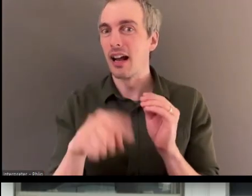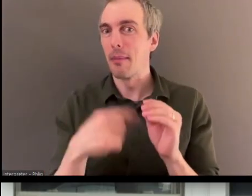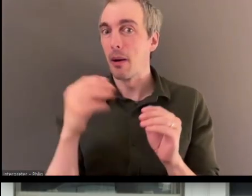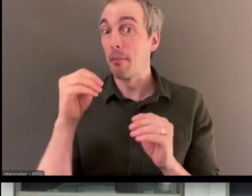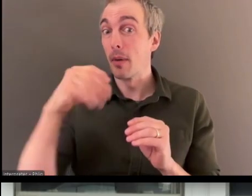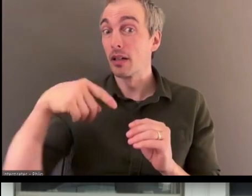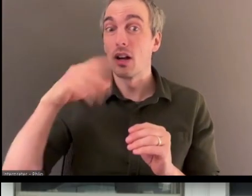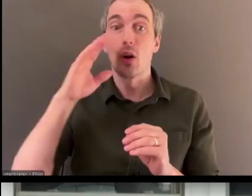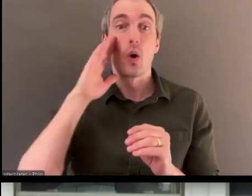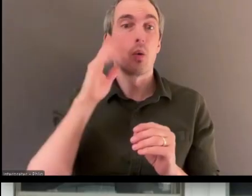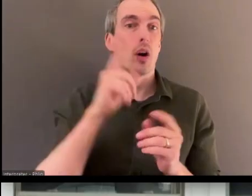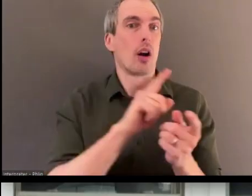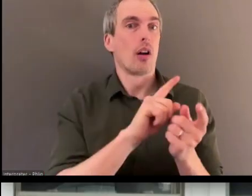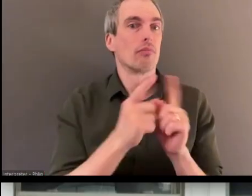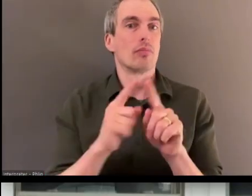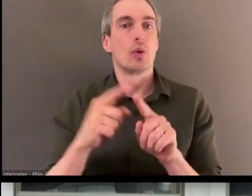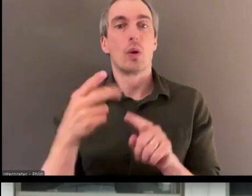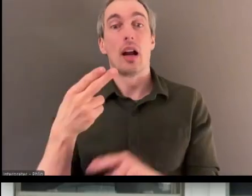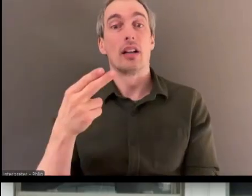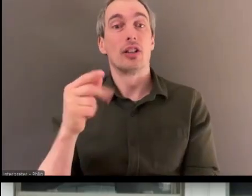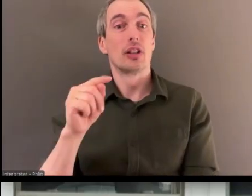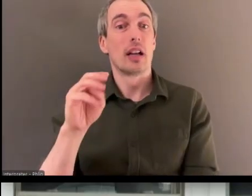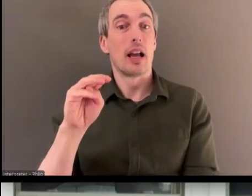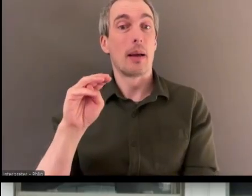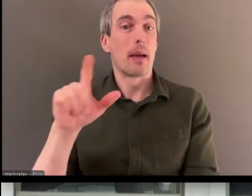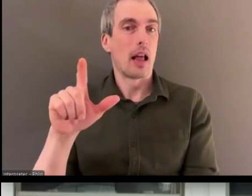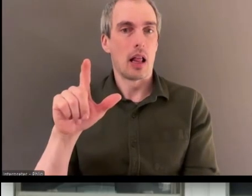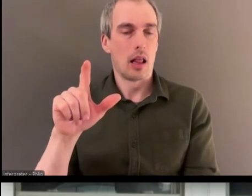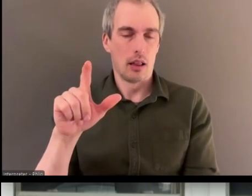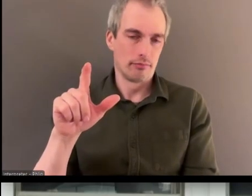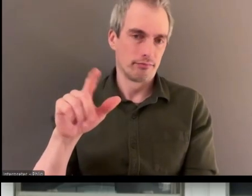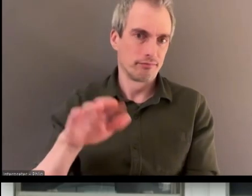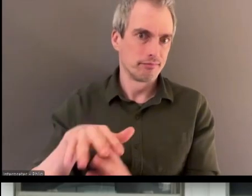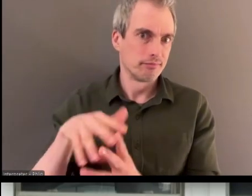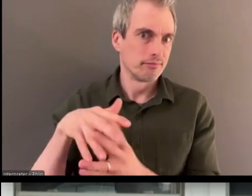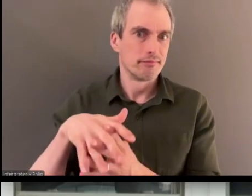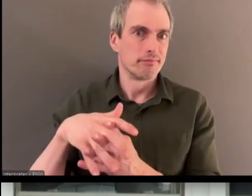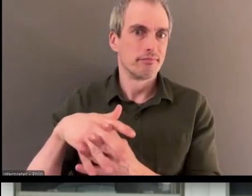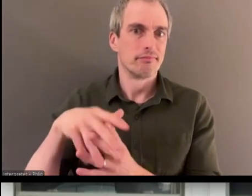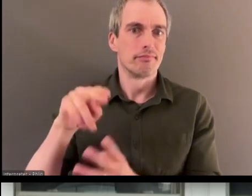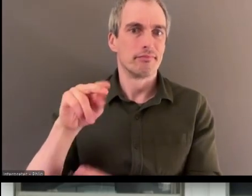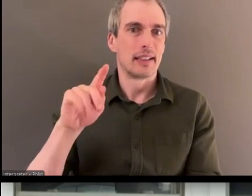So where we don't have support for something in Markdown, we can fall back to HTML.